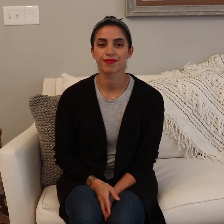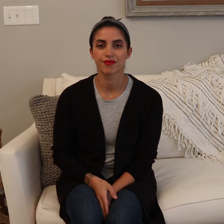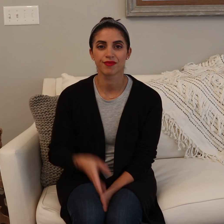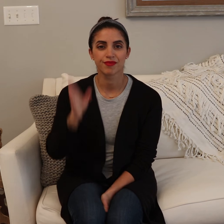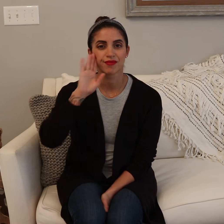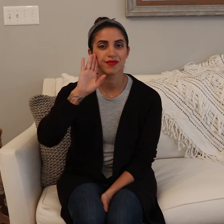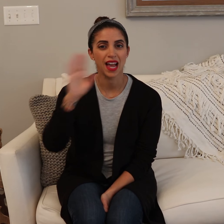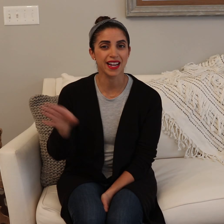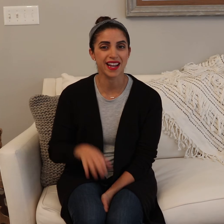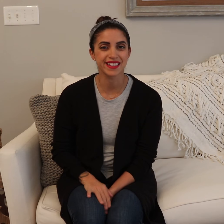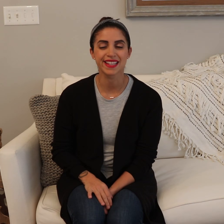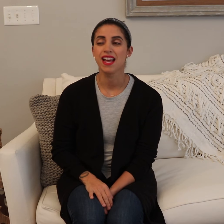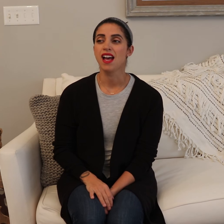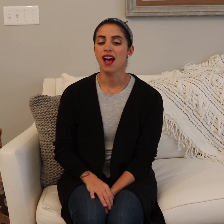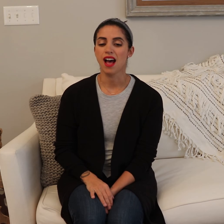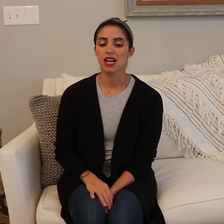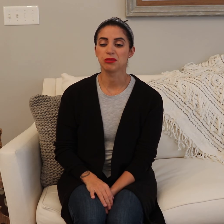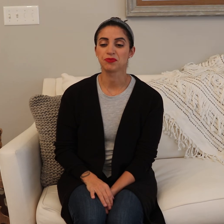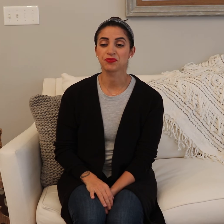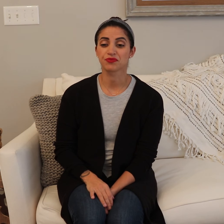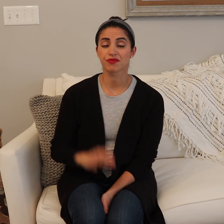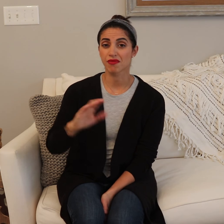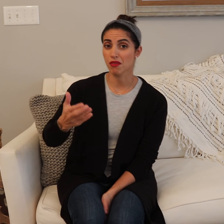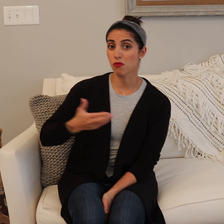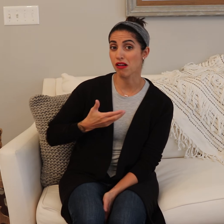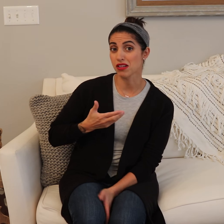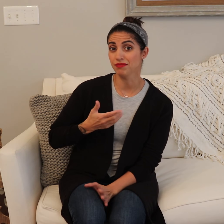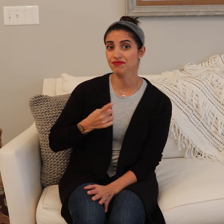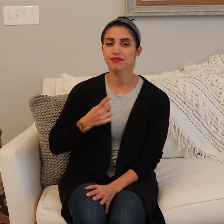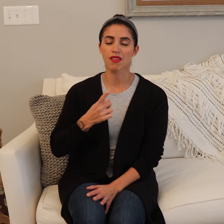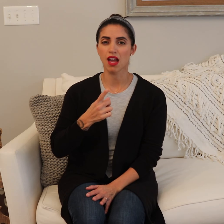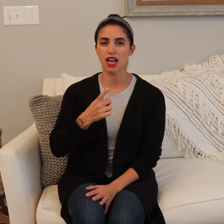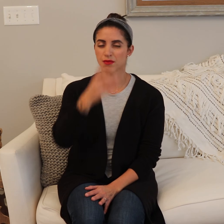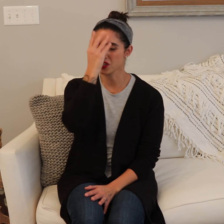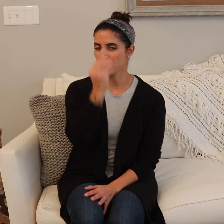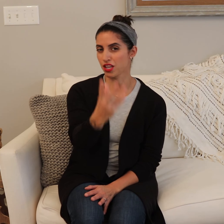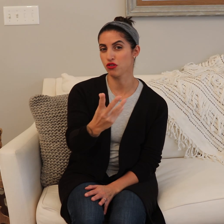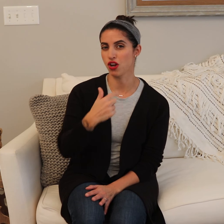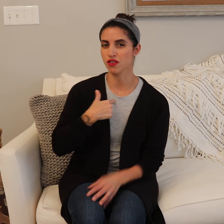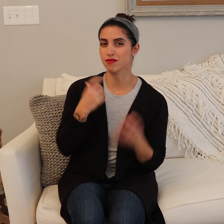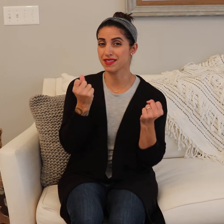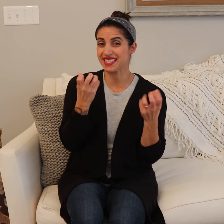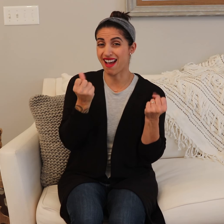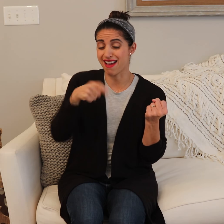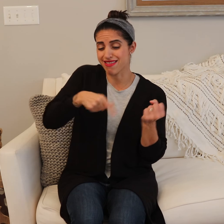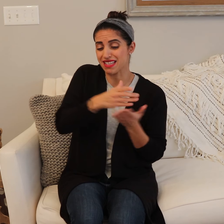Hi guys! Welcome. I'm just going to let you know they're going to sign this part